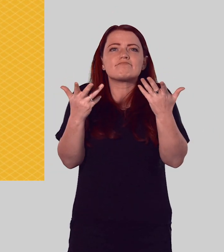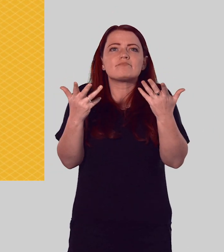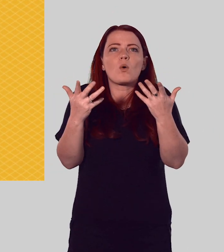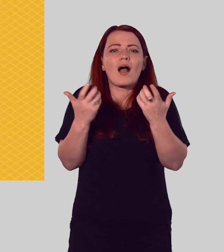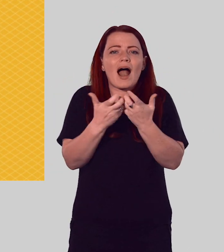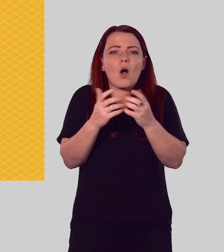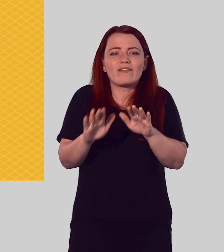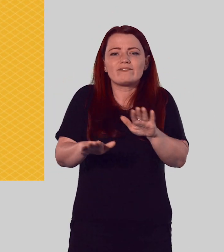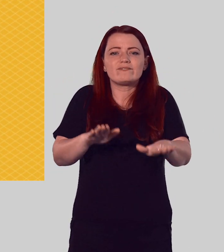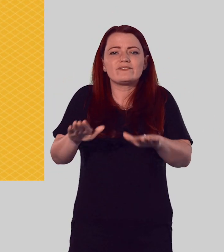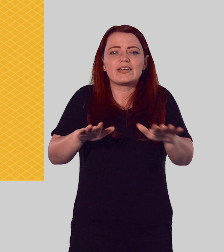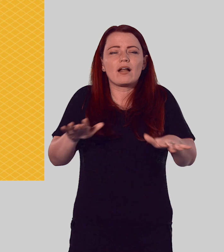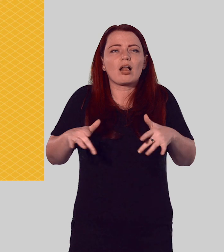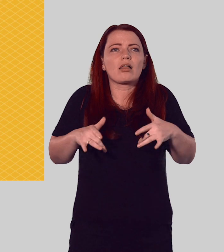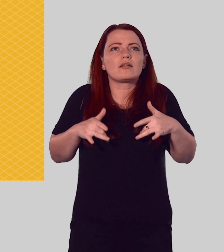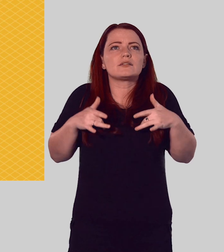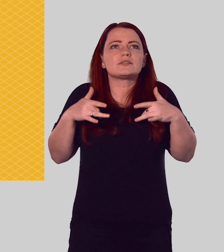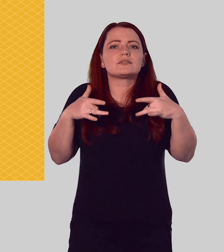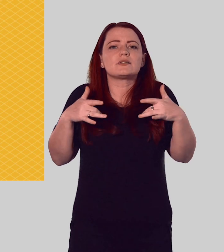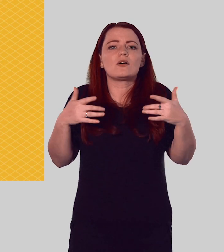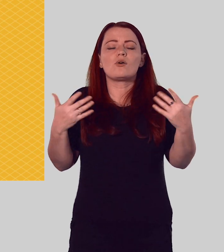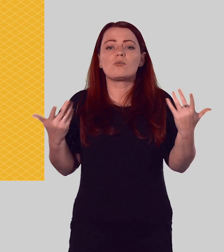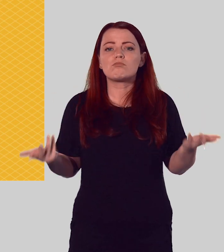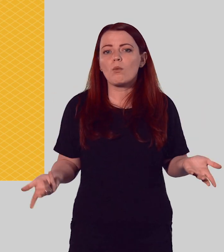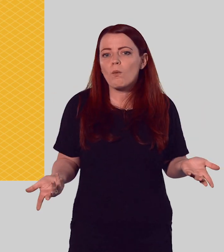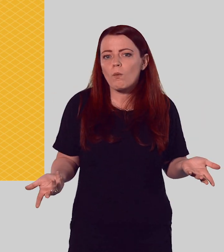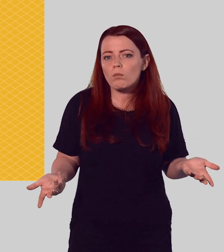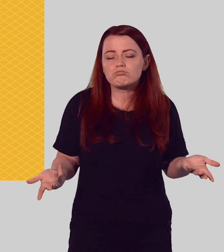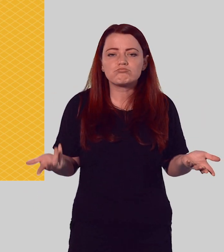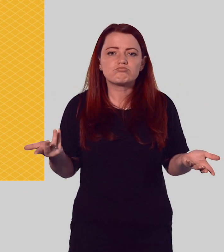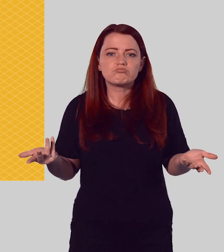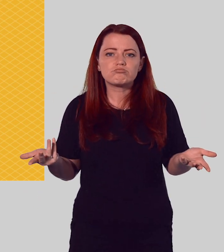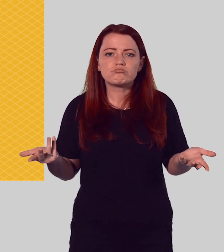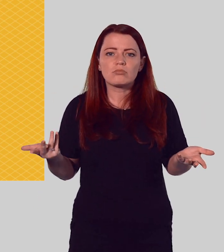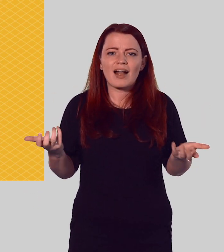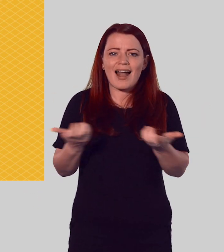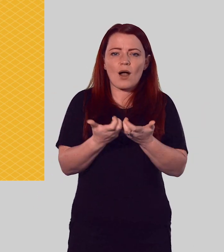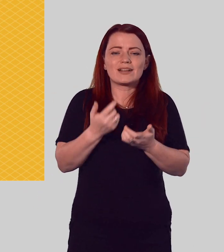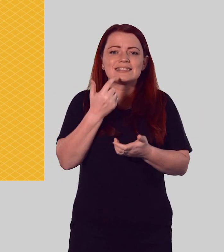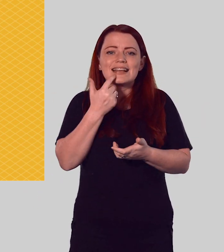feel or the way that it might taste